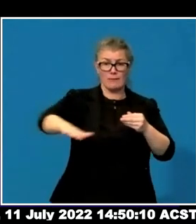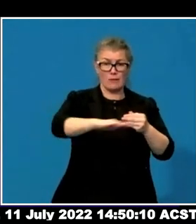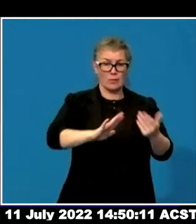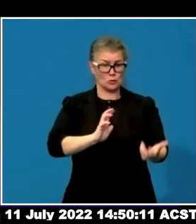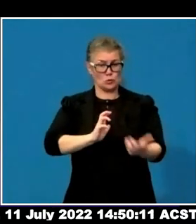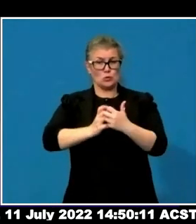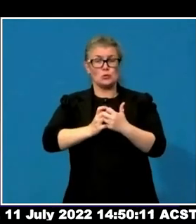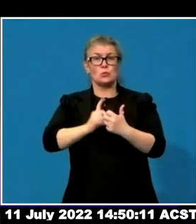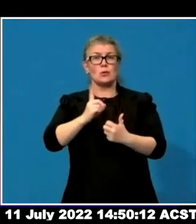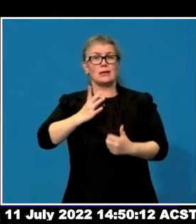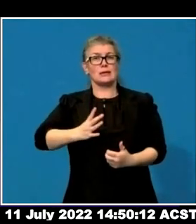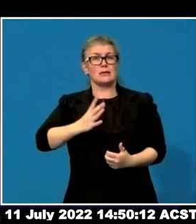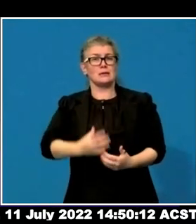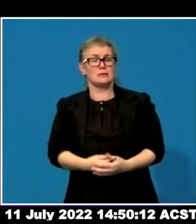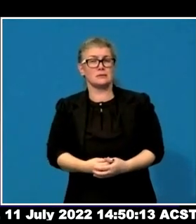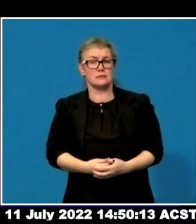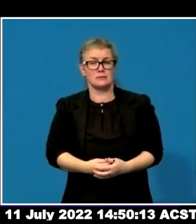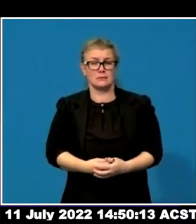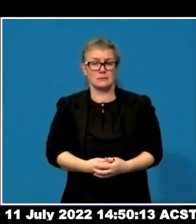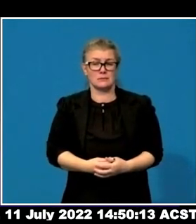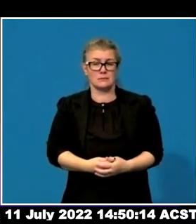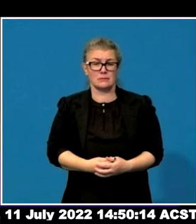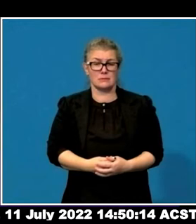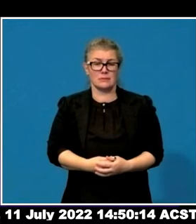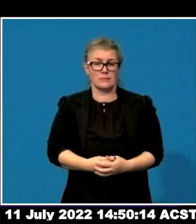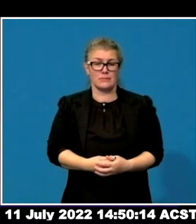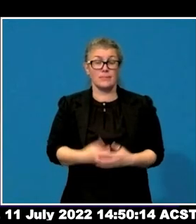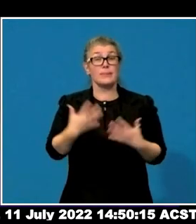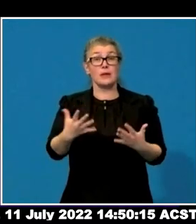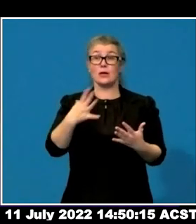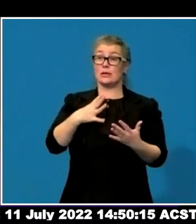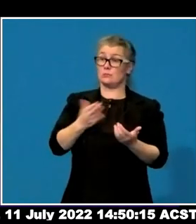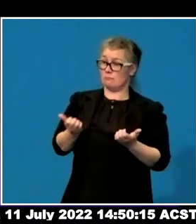And so therefore they need to be able to be given that opportunity to be involved in the